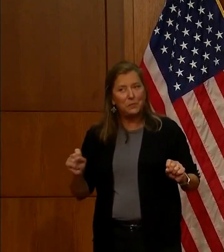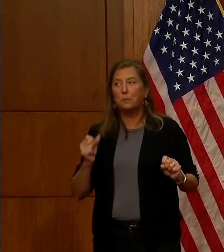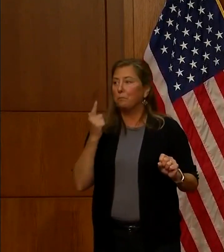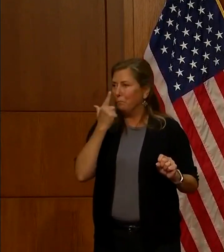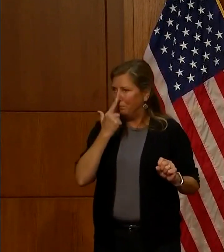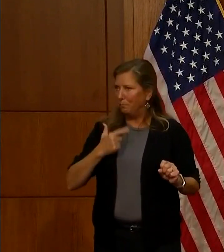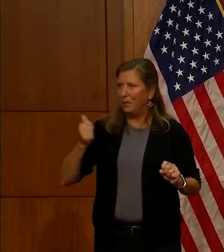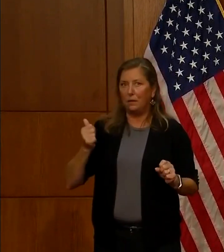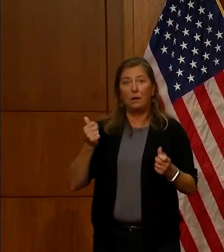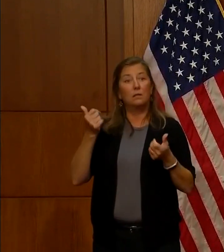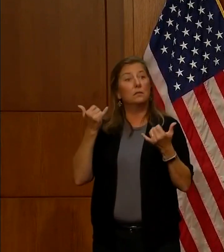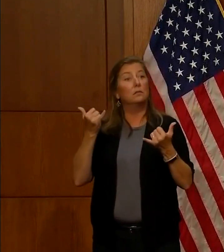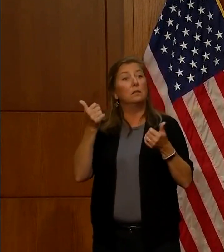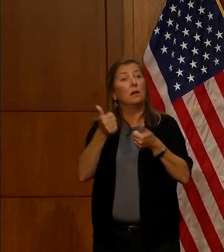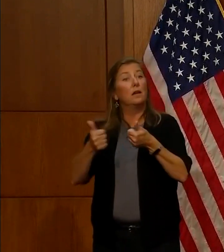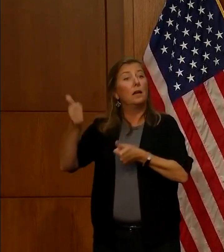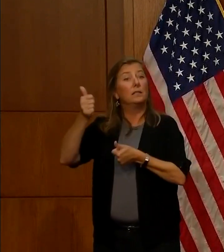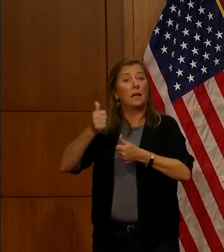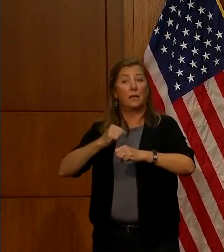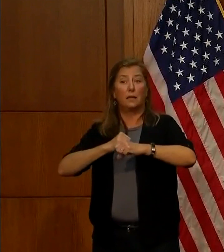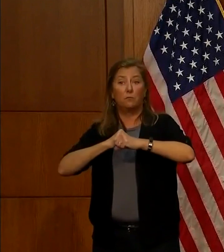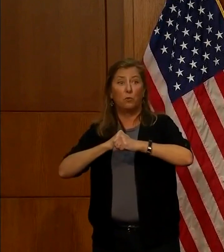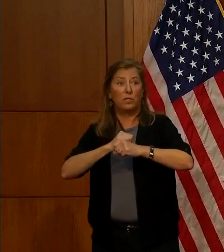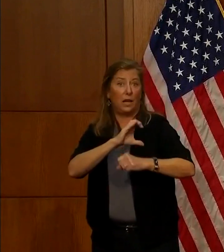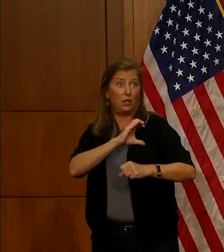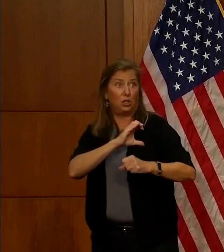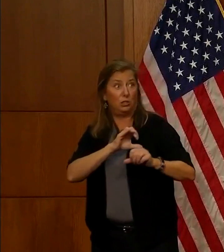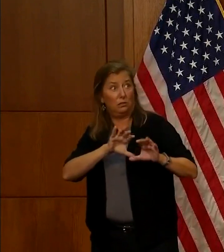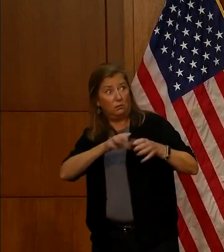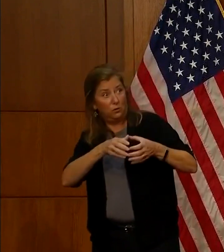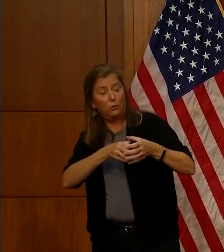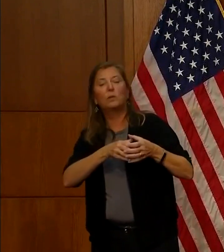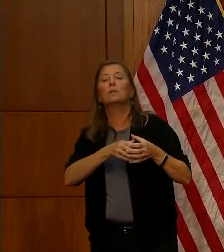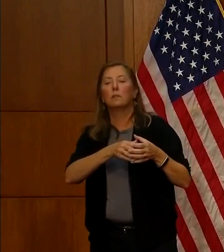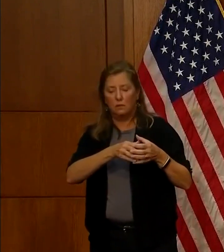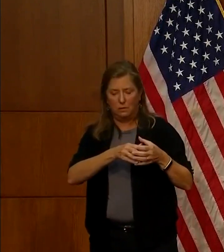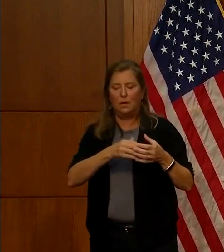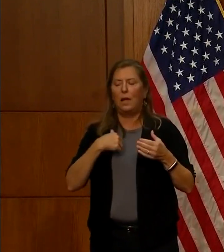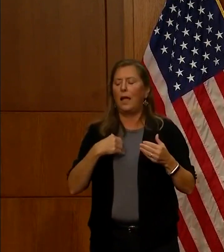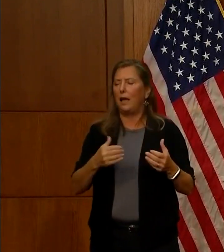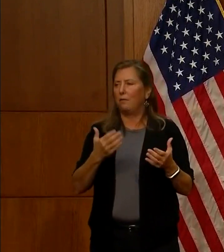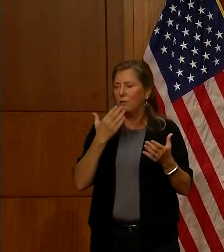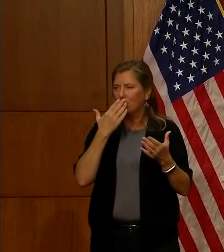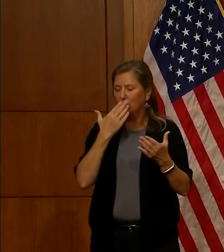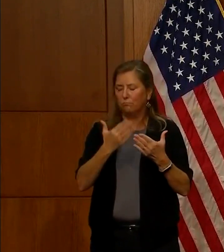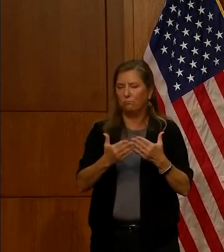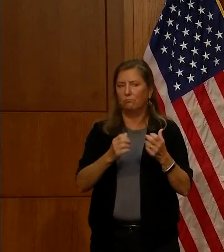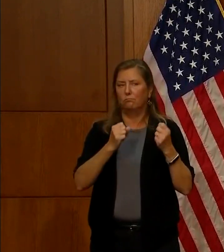AND I ARE SAFE THANKS TO THE MEASURES TAKEN BY THE EXECUTIVE